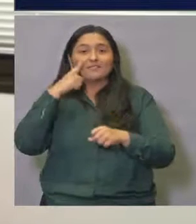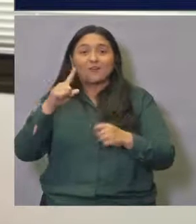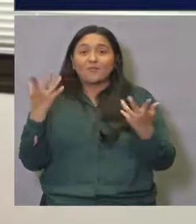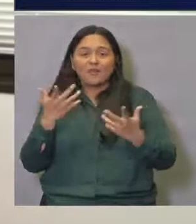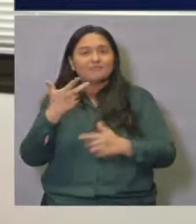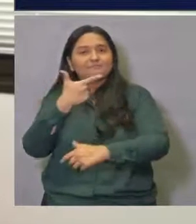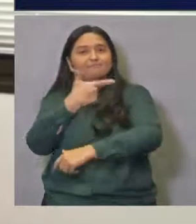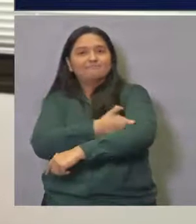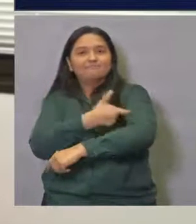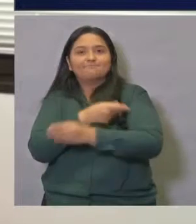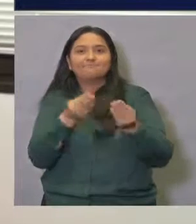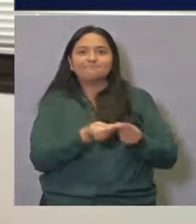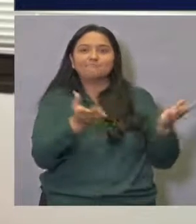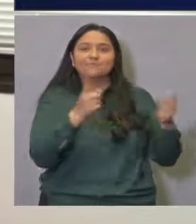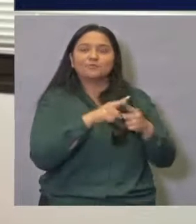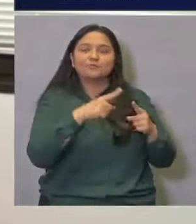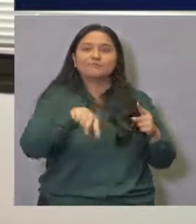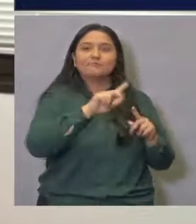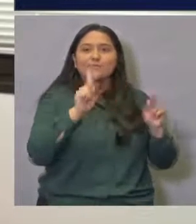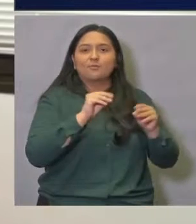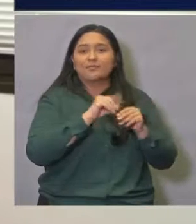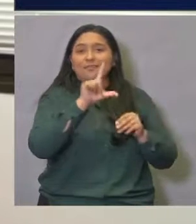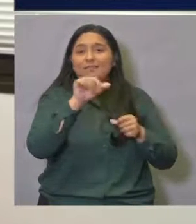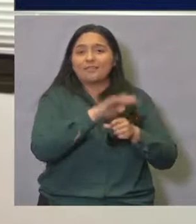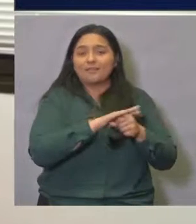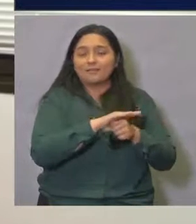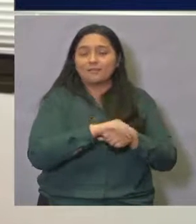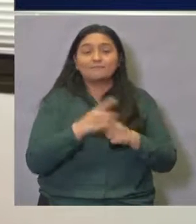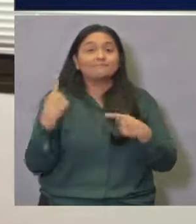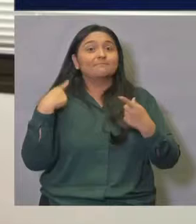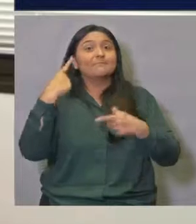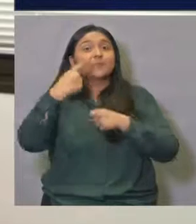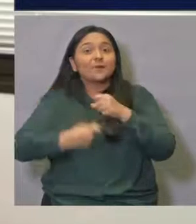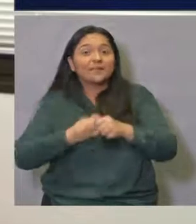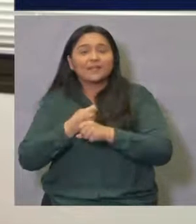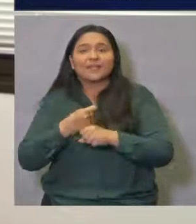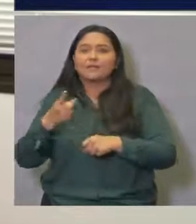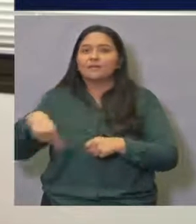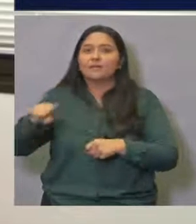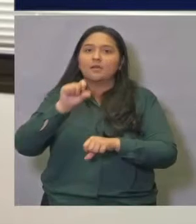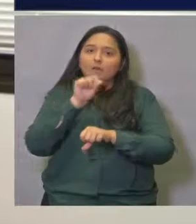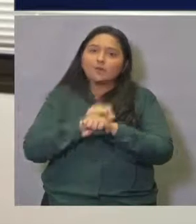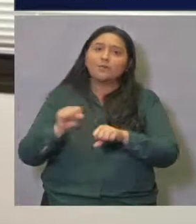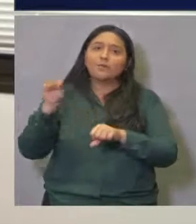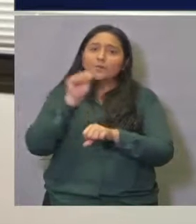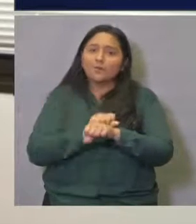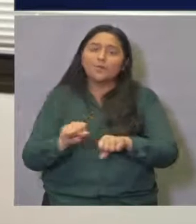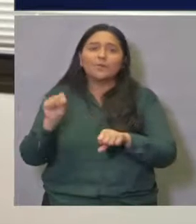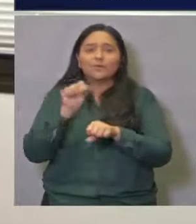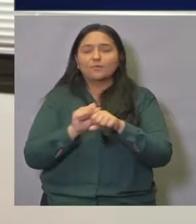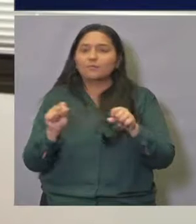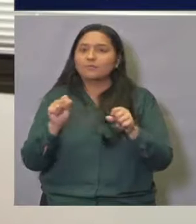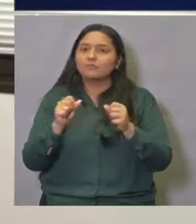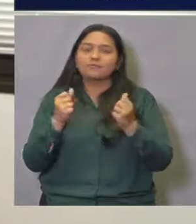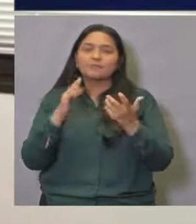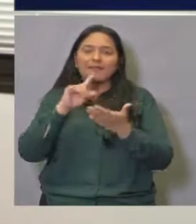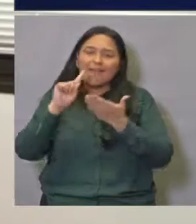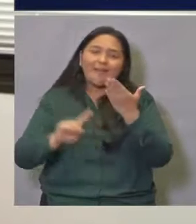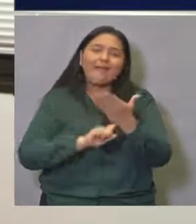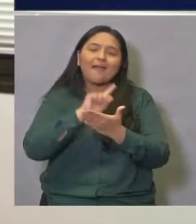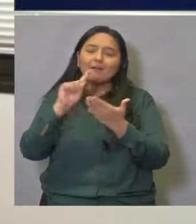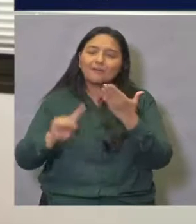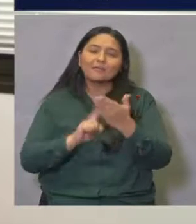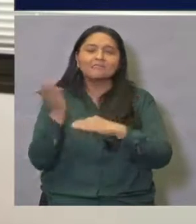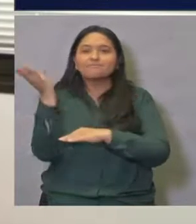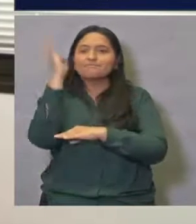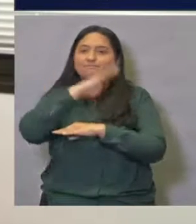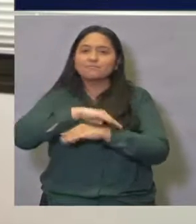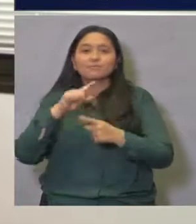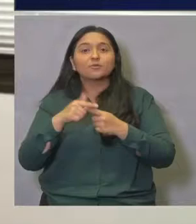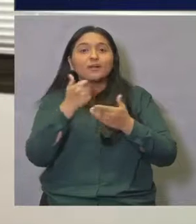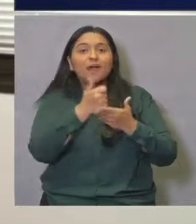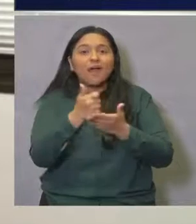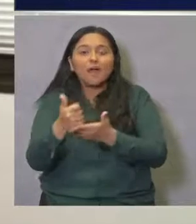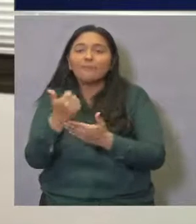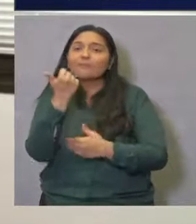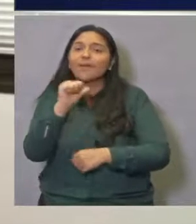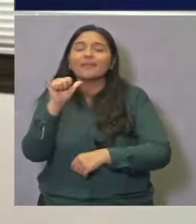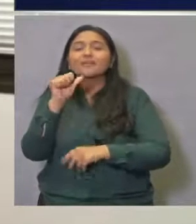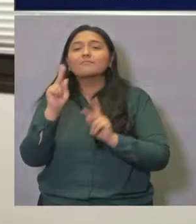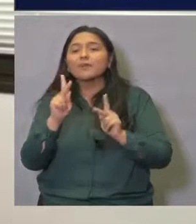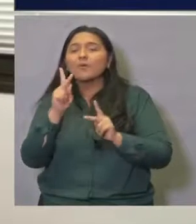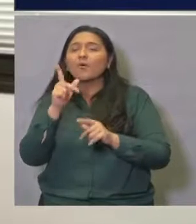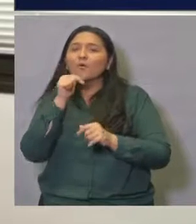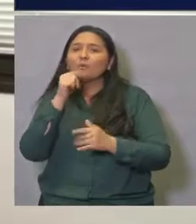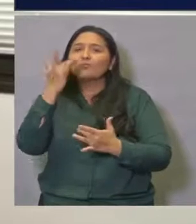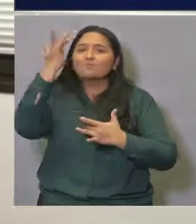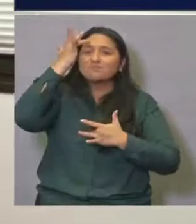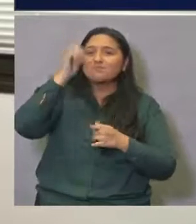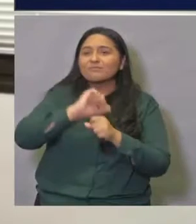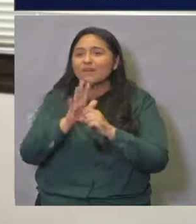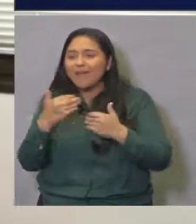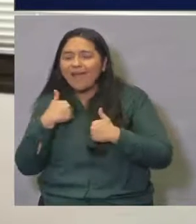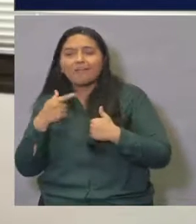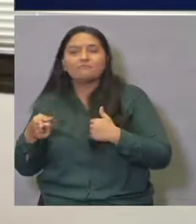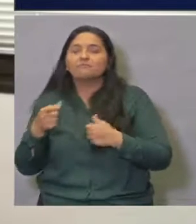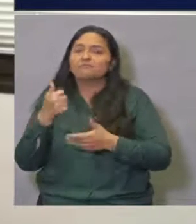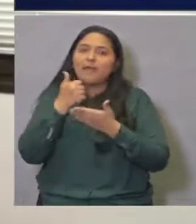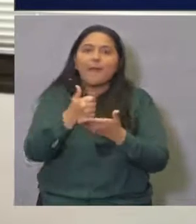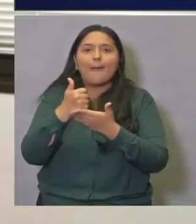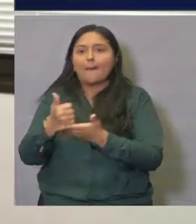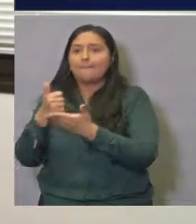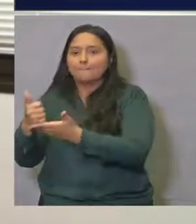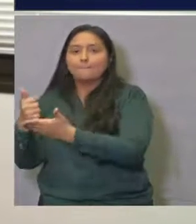HAN TRABAJADO PARA ATRAER TODAS